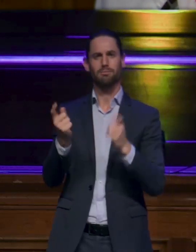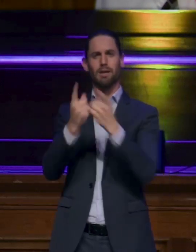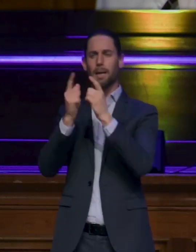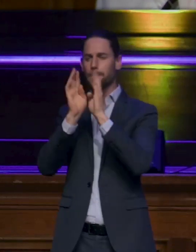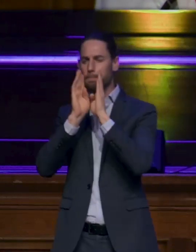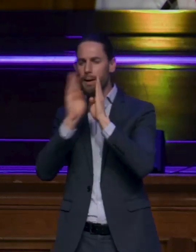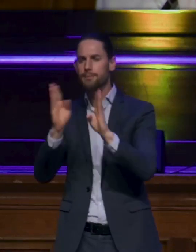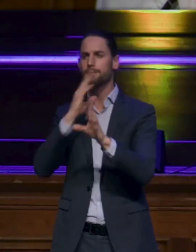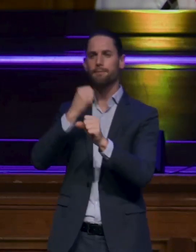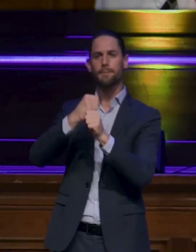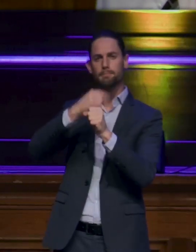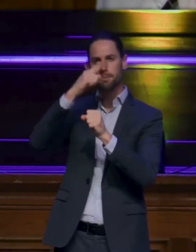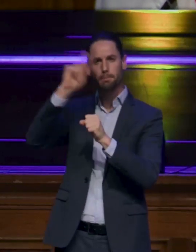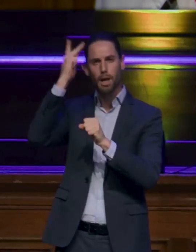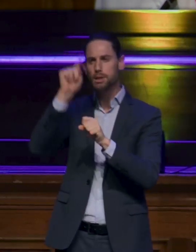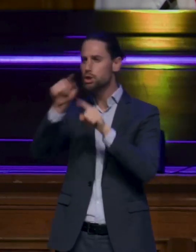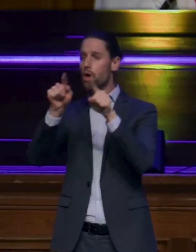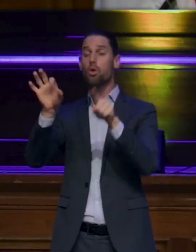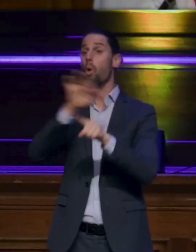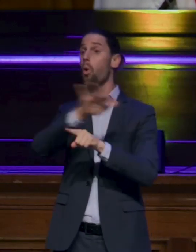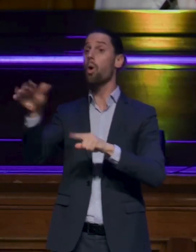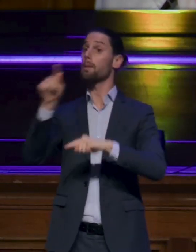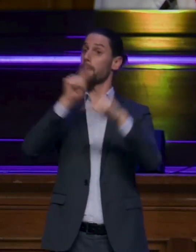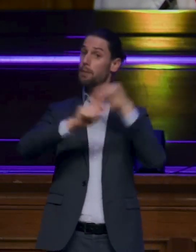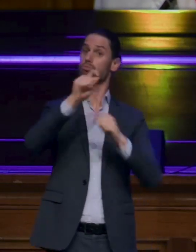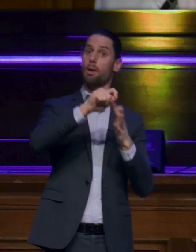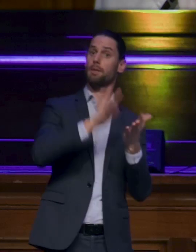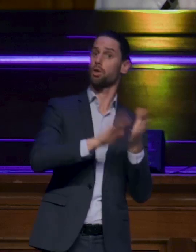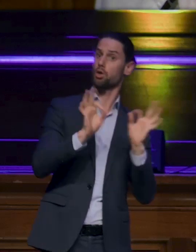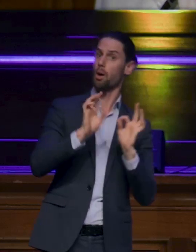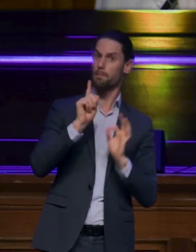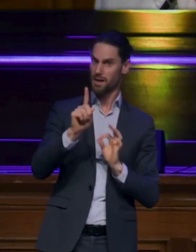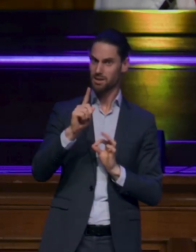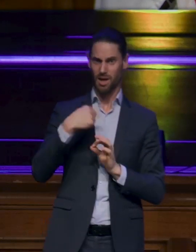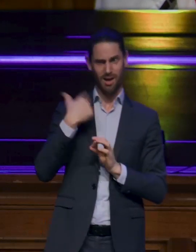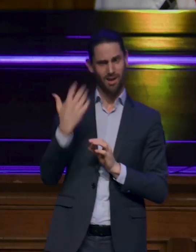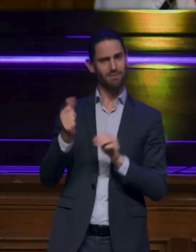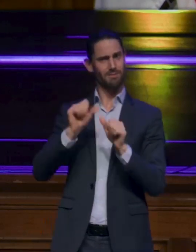not all of which who have held the top job but we are all replaceable we are